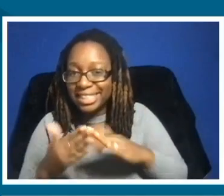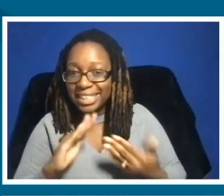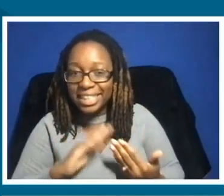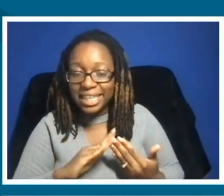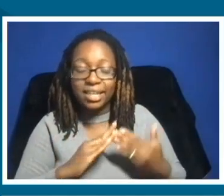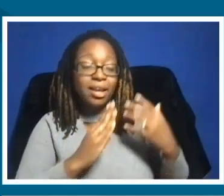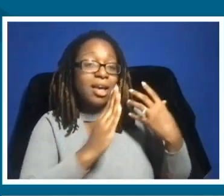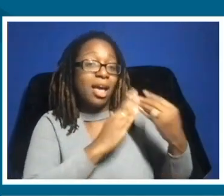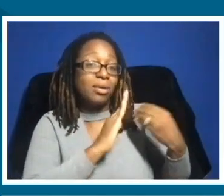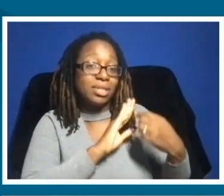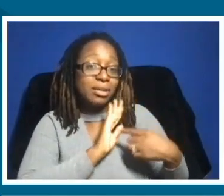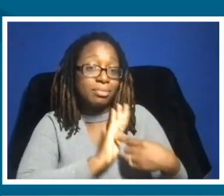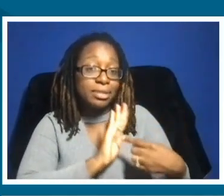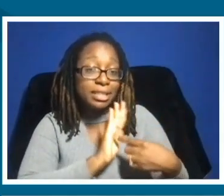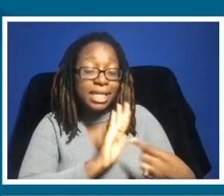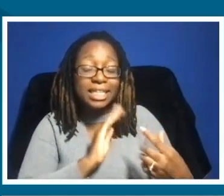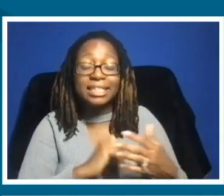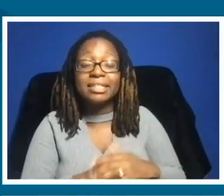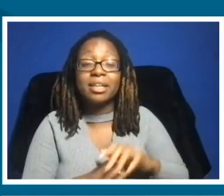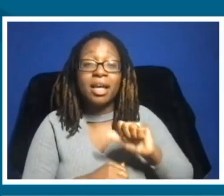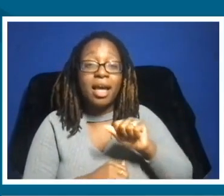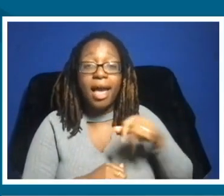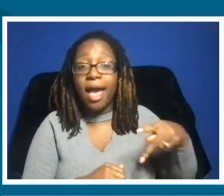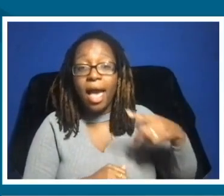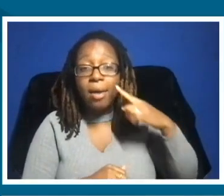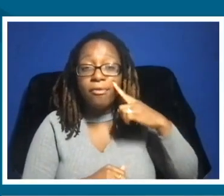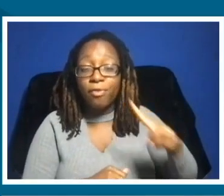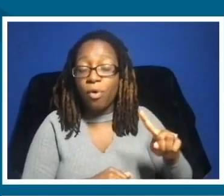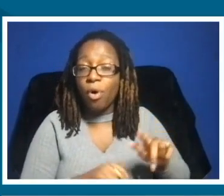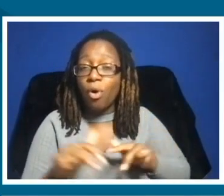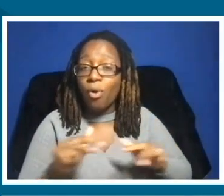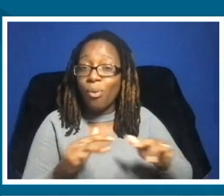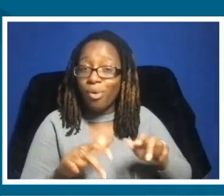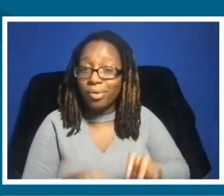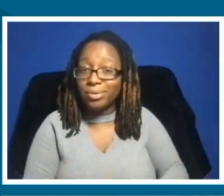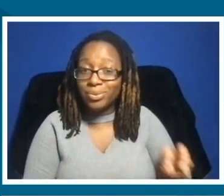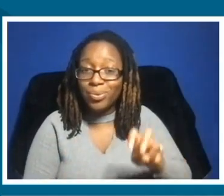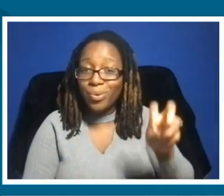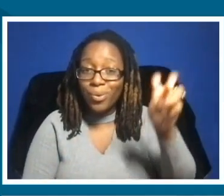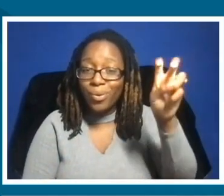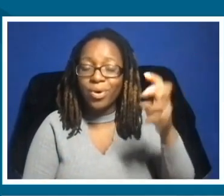an app for a walking tour and of course